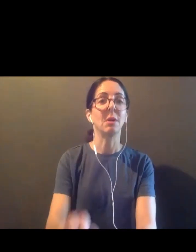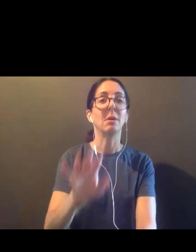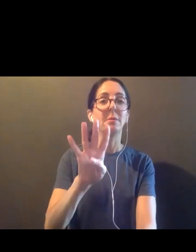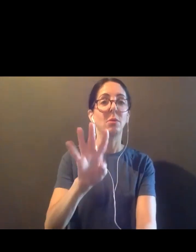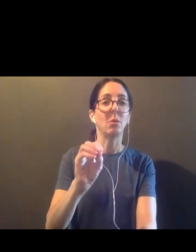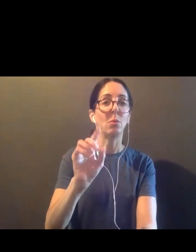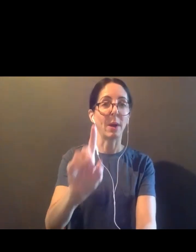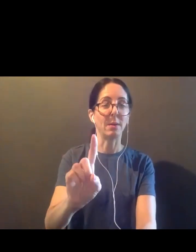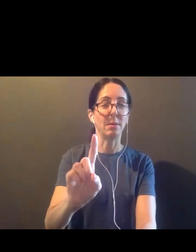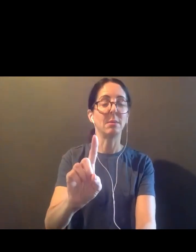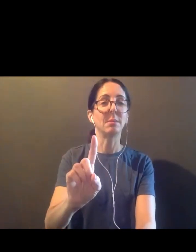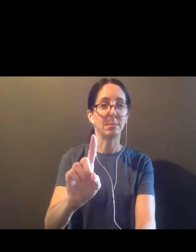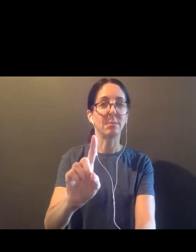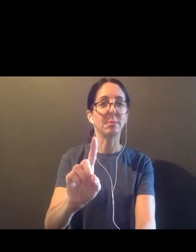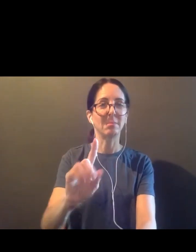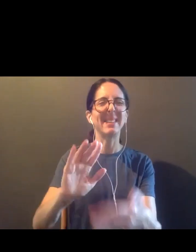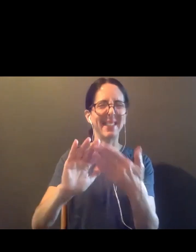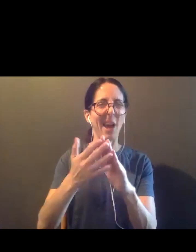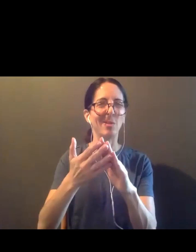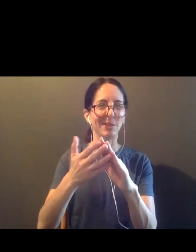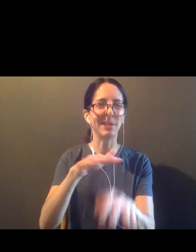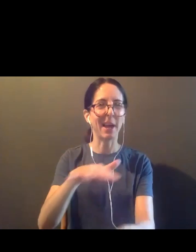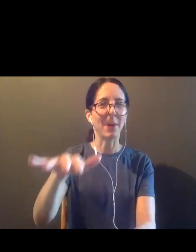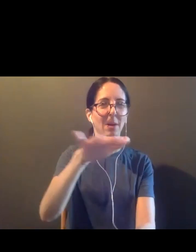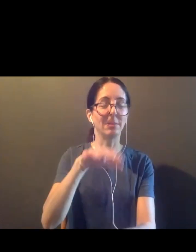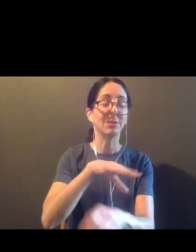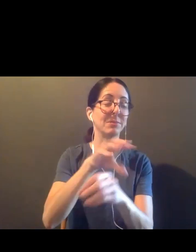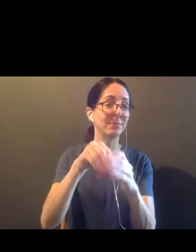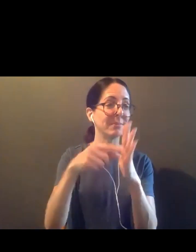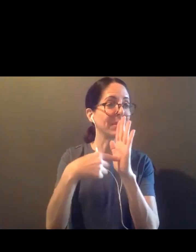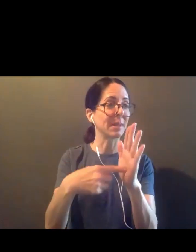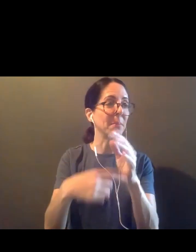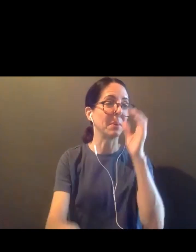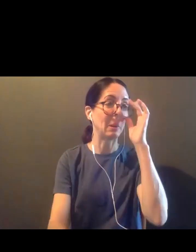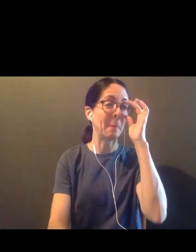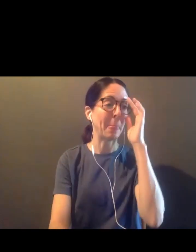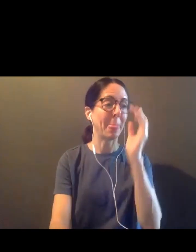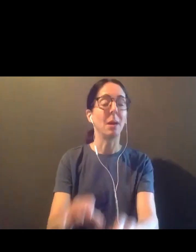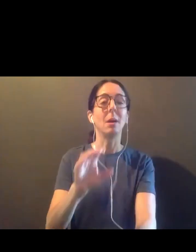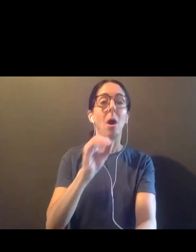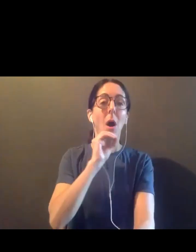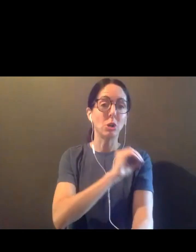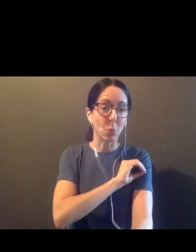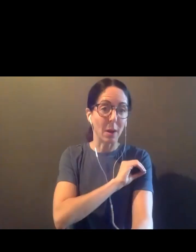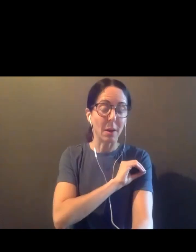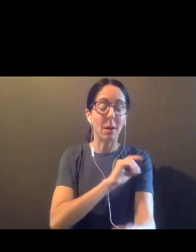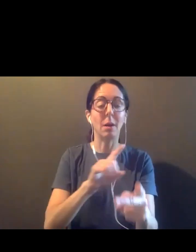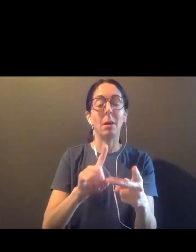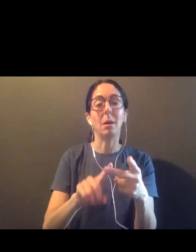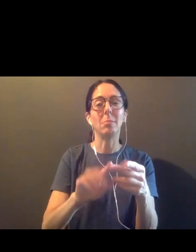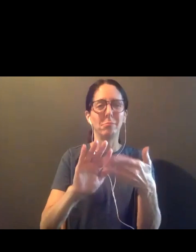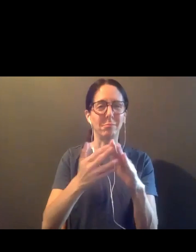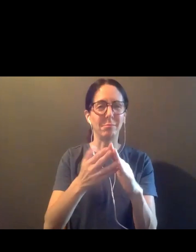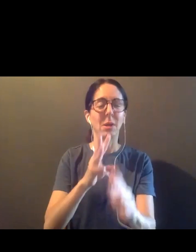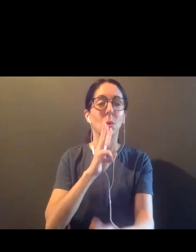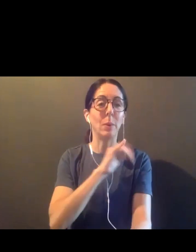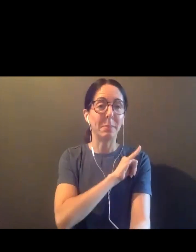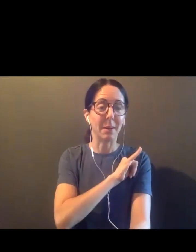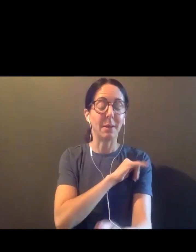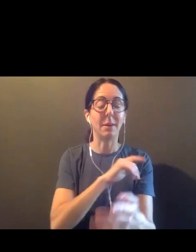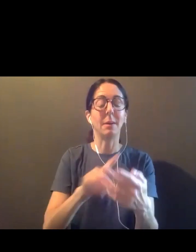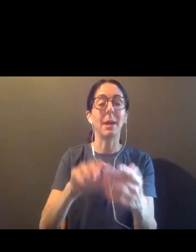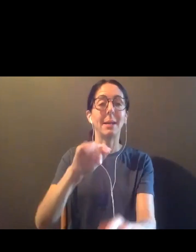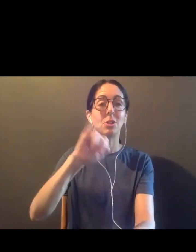towns or cities, which include the Oshawa, city of Oshawa, Municipality of Whitby, Ajax,